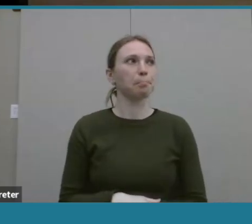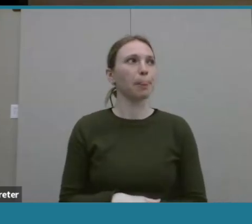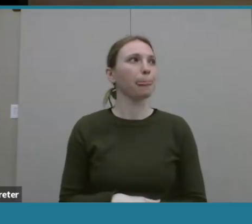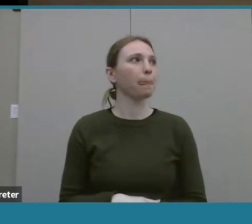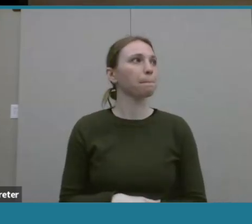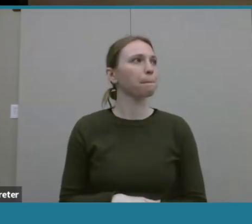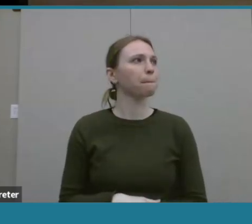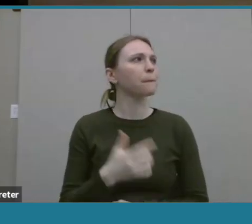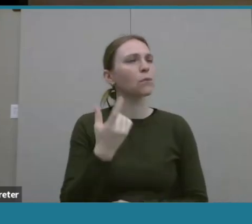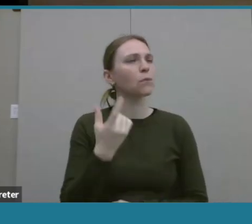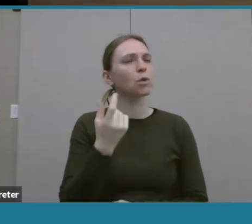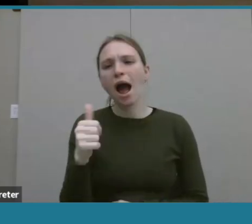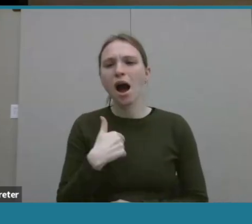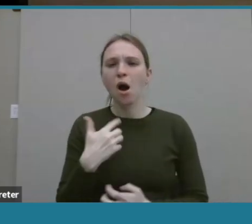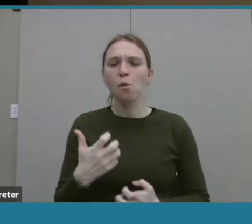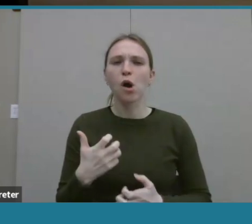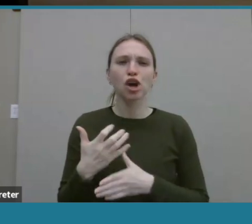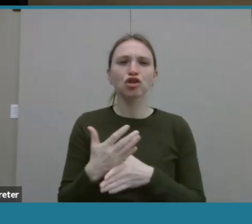What else would I like to share about my experience?